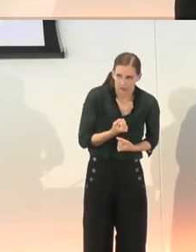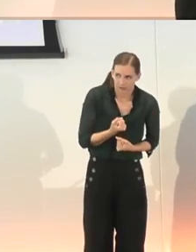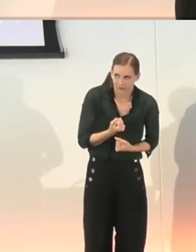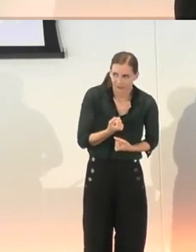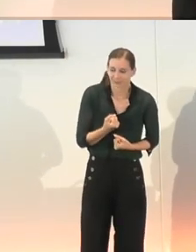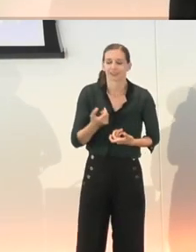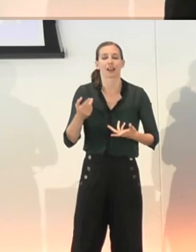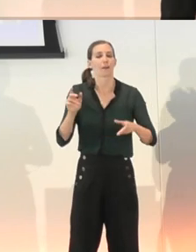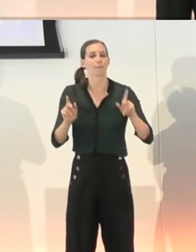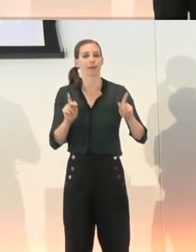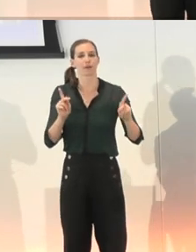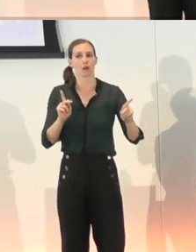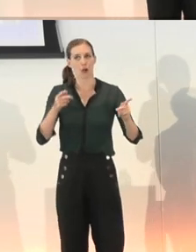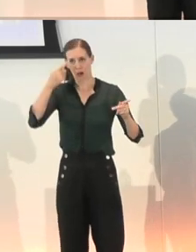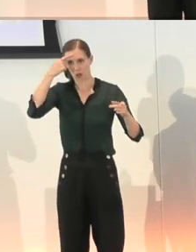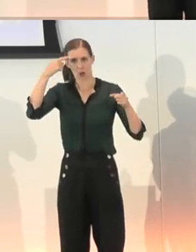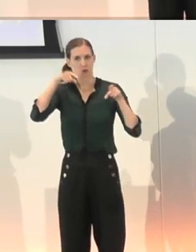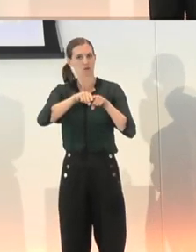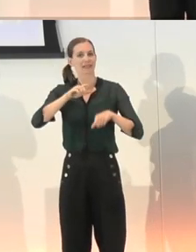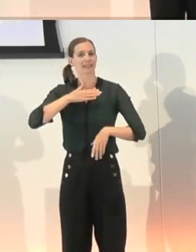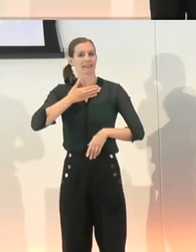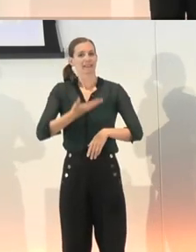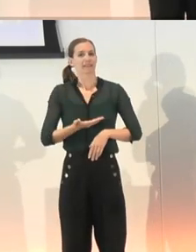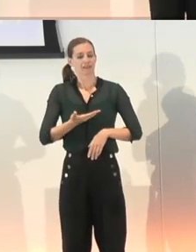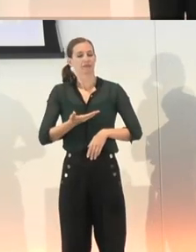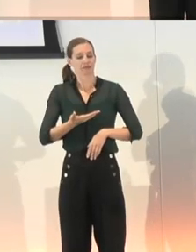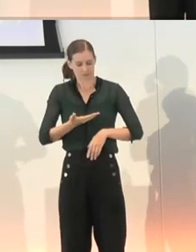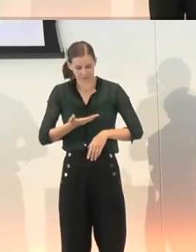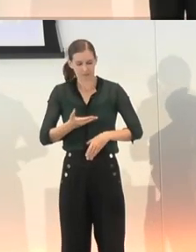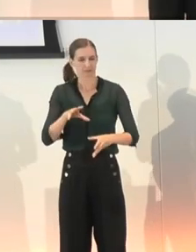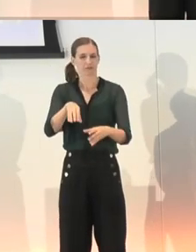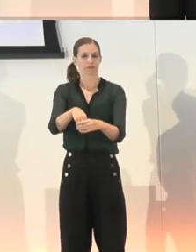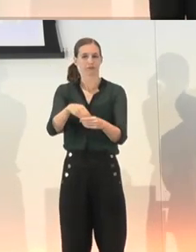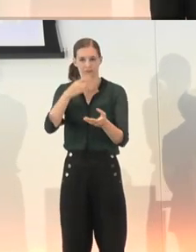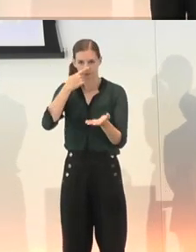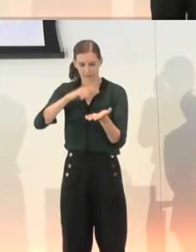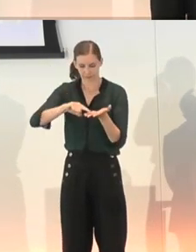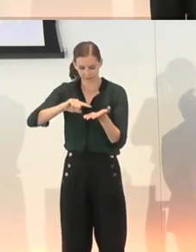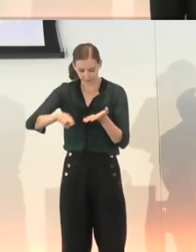to up front, so not starting in one way and it getting distorted along the way and building